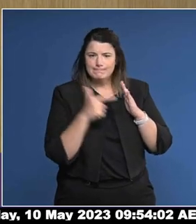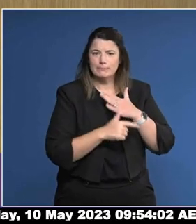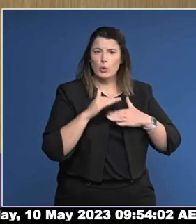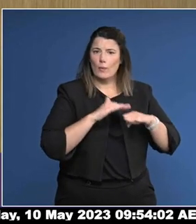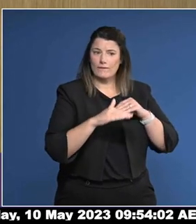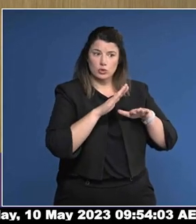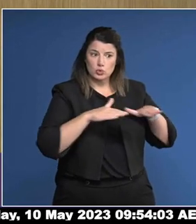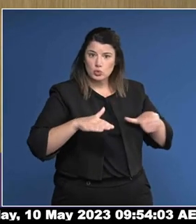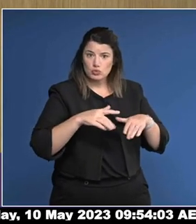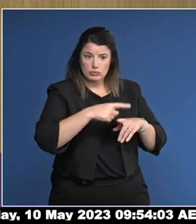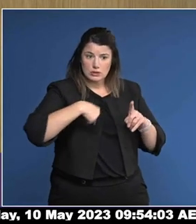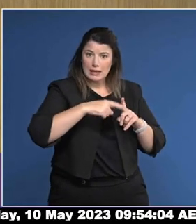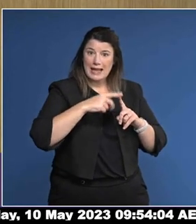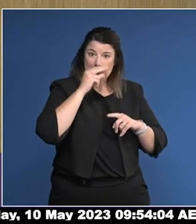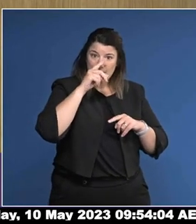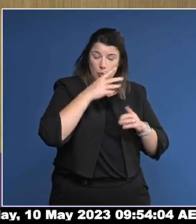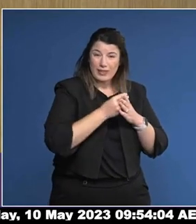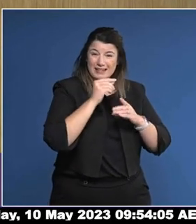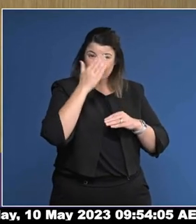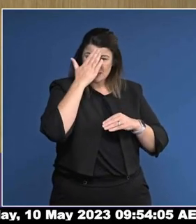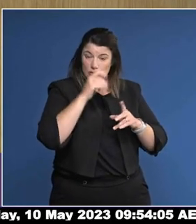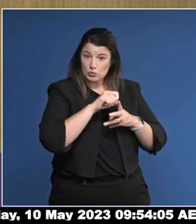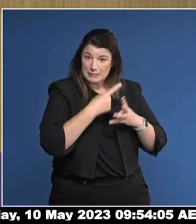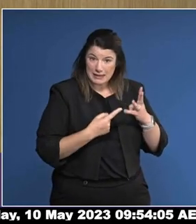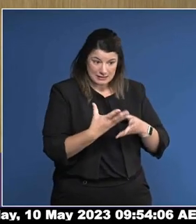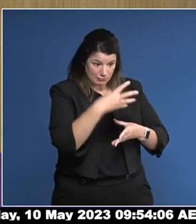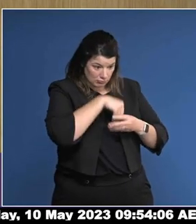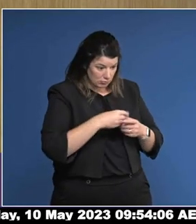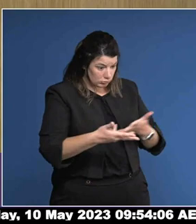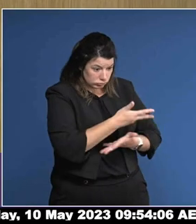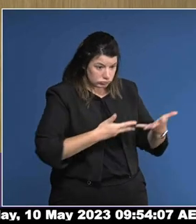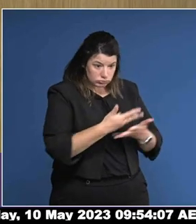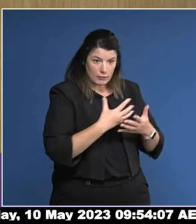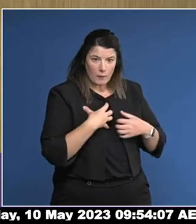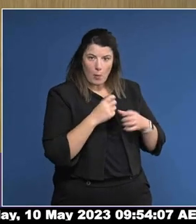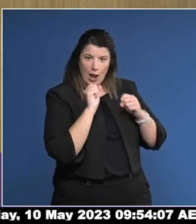young people with intellectual disability? Not that I'm aware of. MS EASTMAN: Do you agree that the absence of